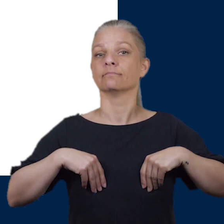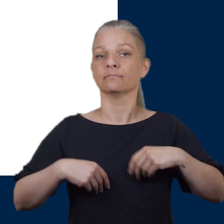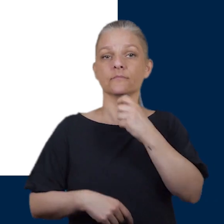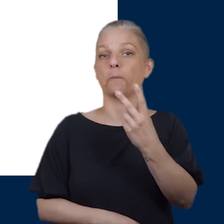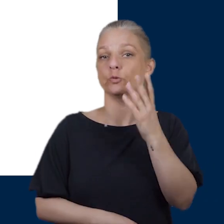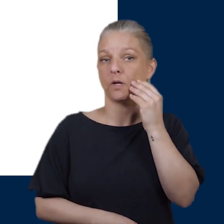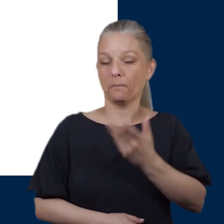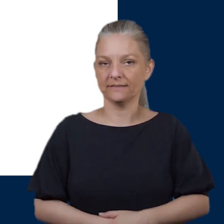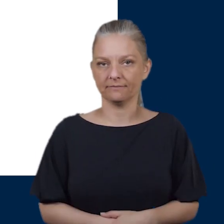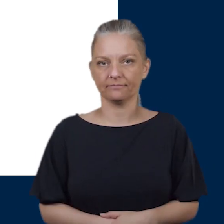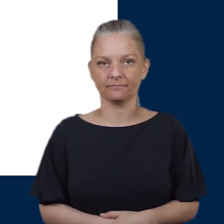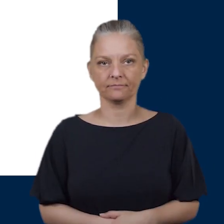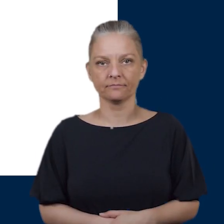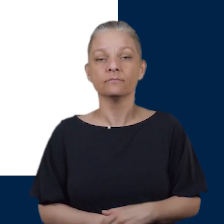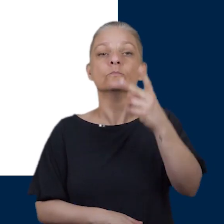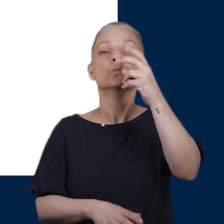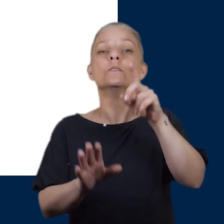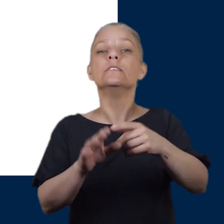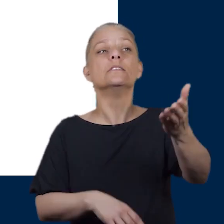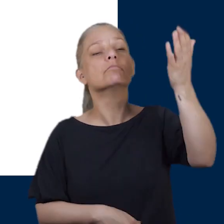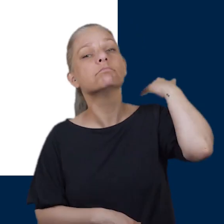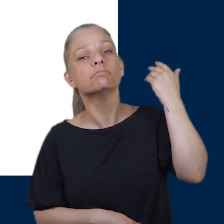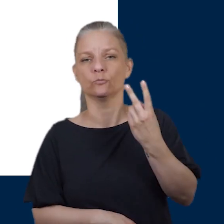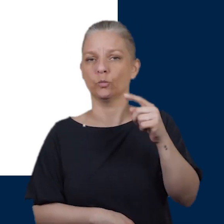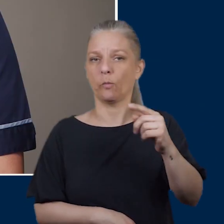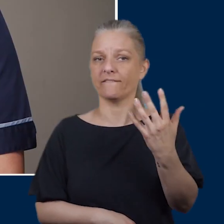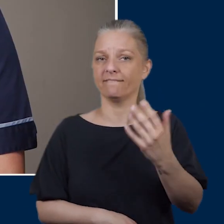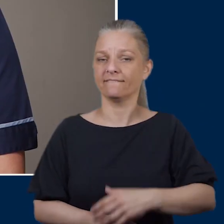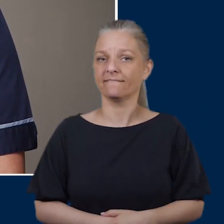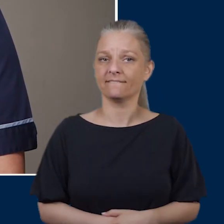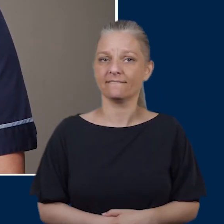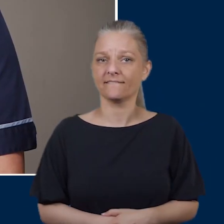20 years ago two and a half percent of the population had it. This shows you